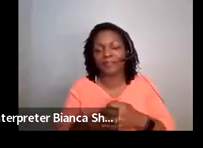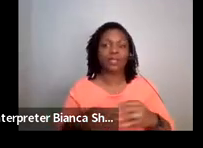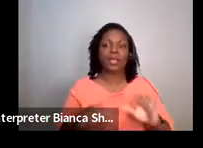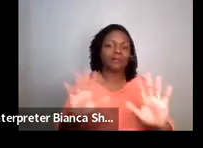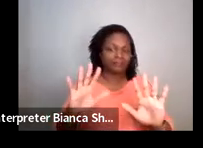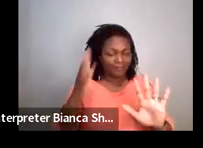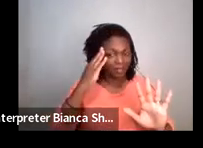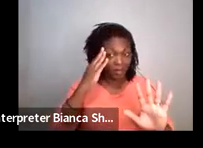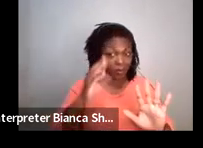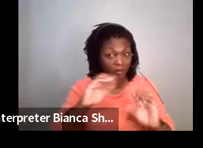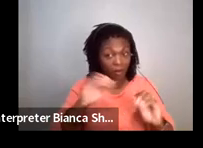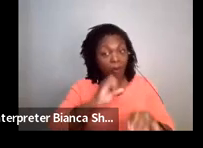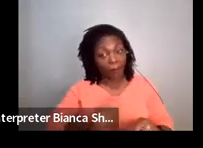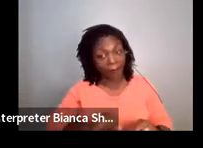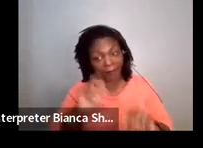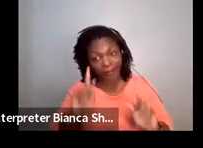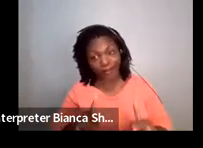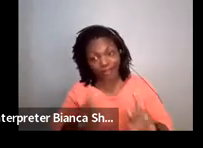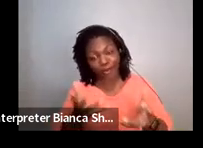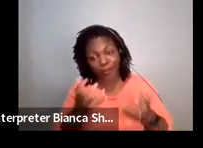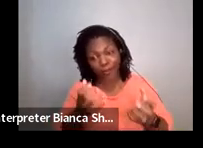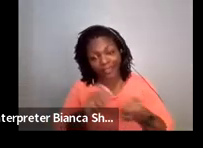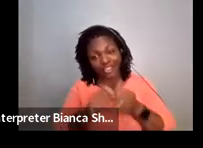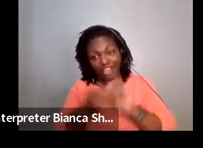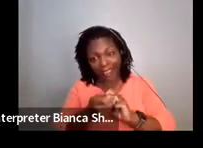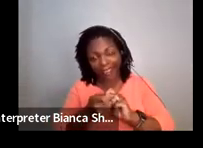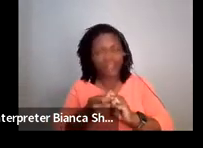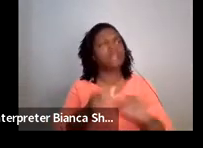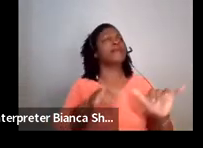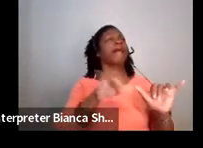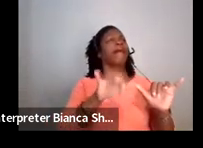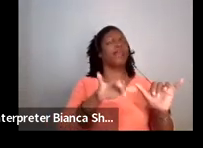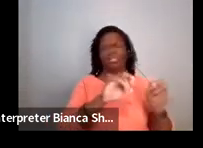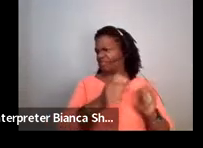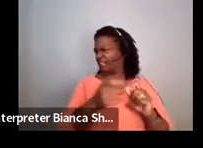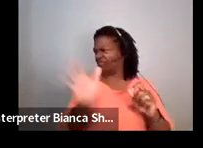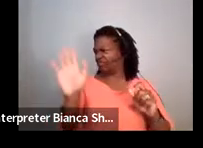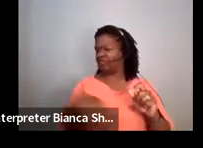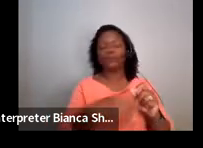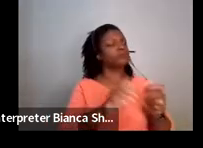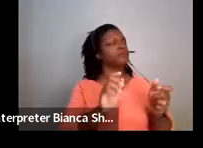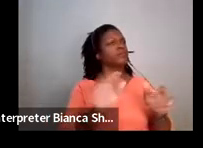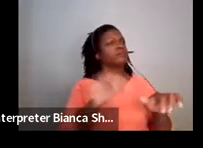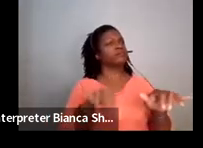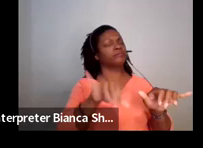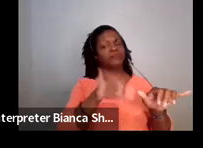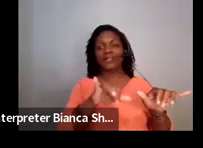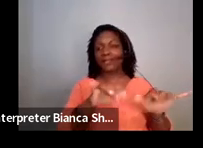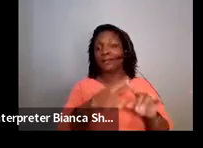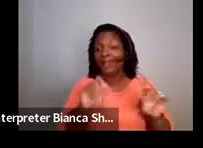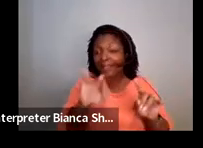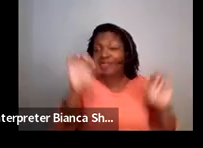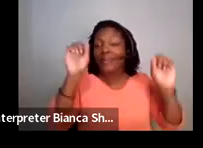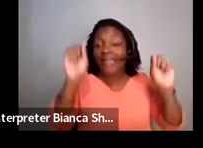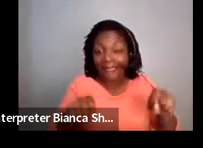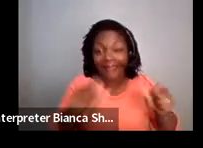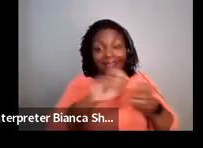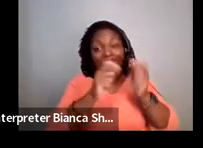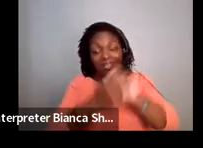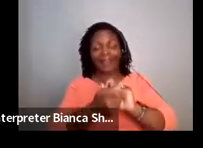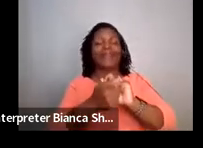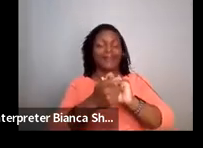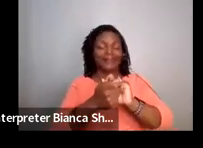But if you can do something just a little different that brain can work a little different, and that's what we need them to do.